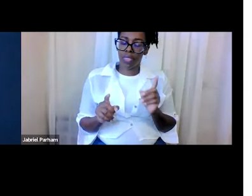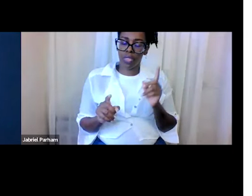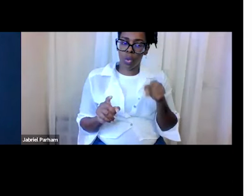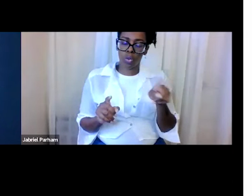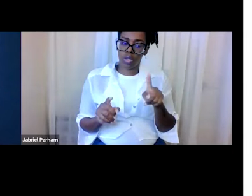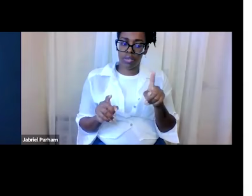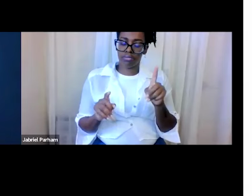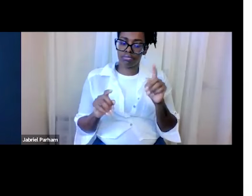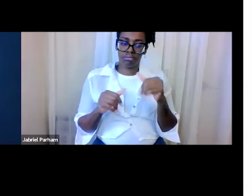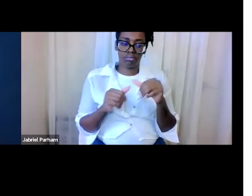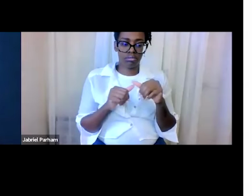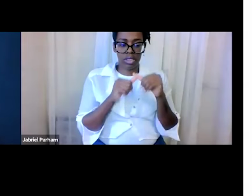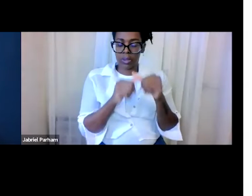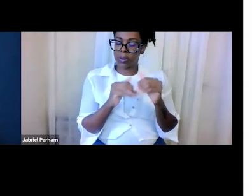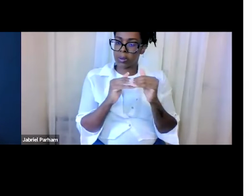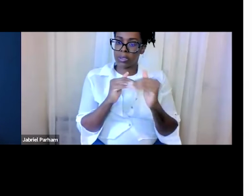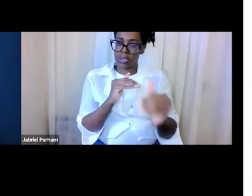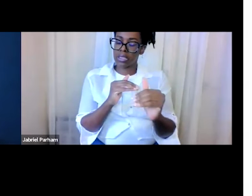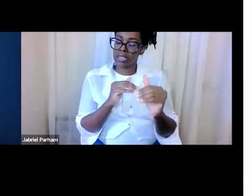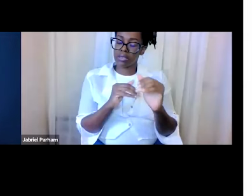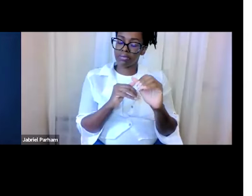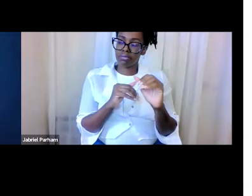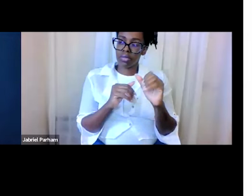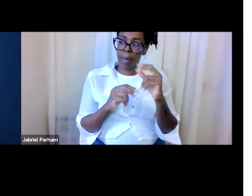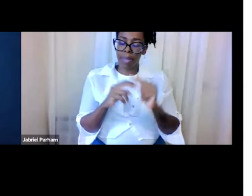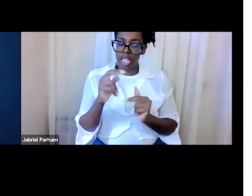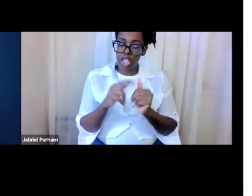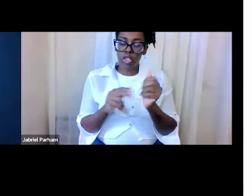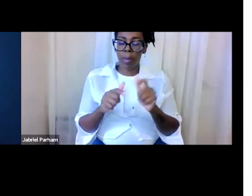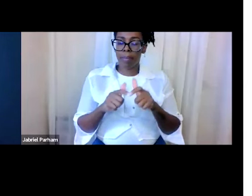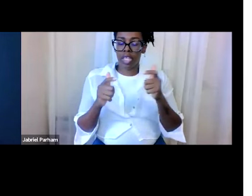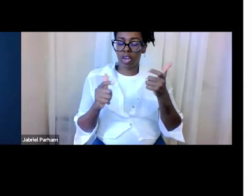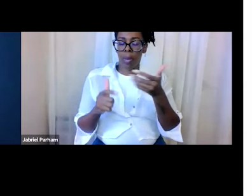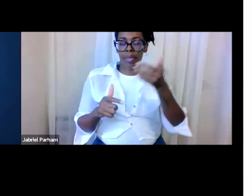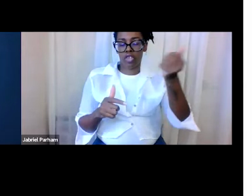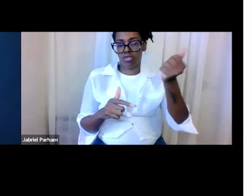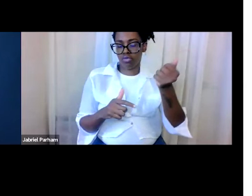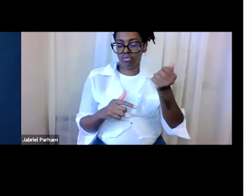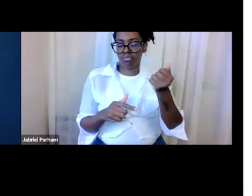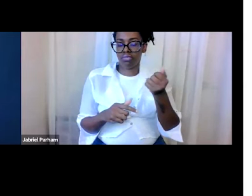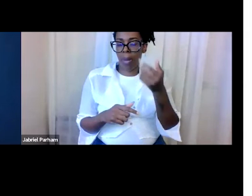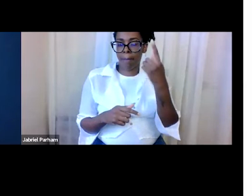that build the much larger mental health support system throughout the DOD. So as previously mentioned,